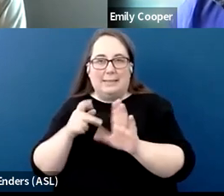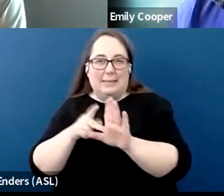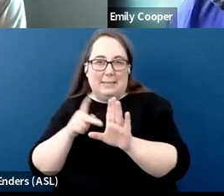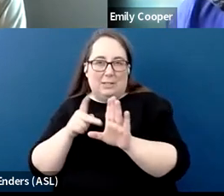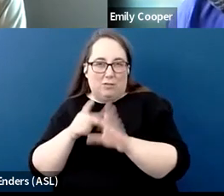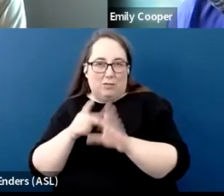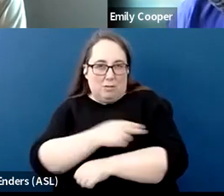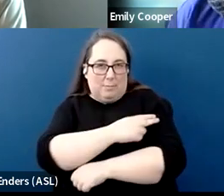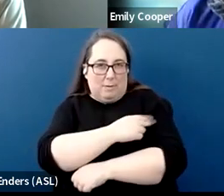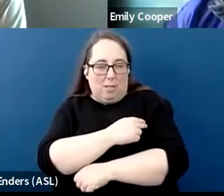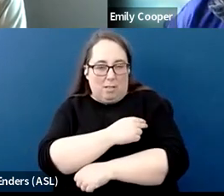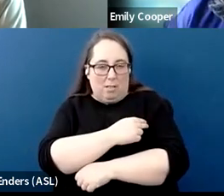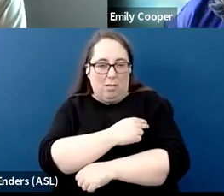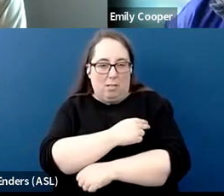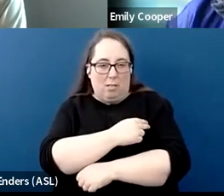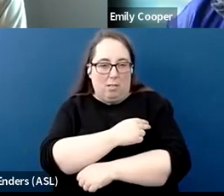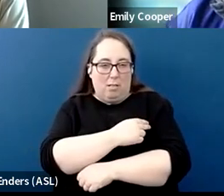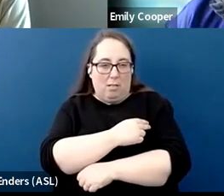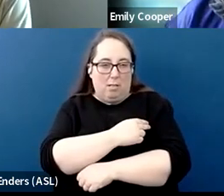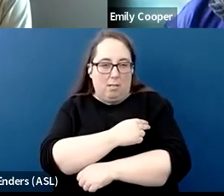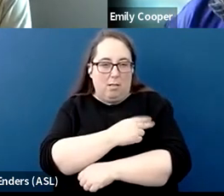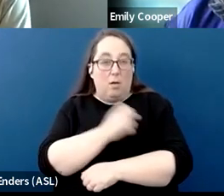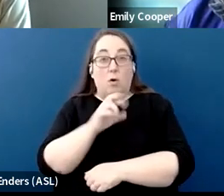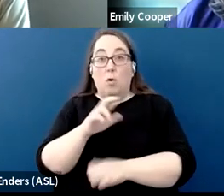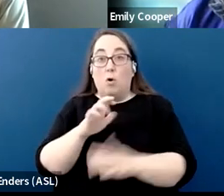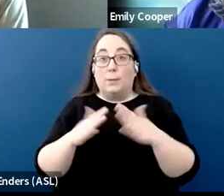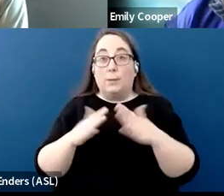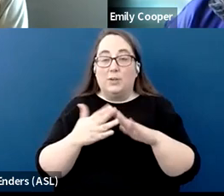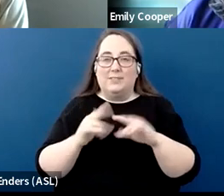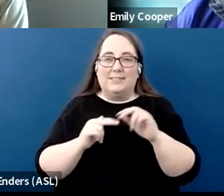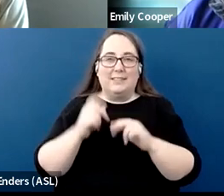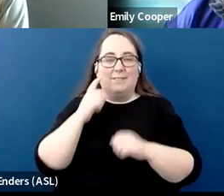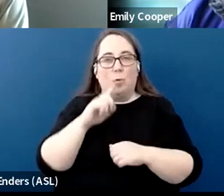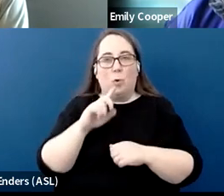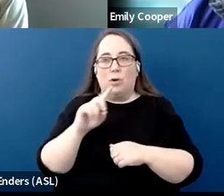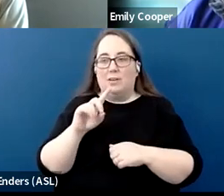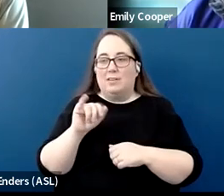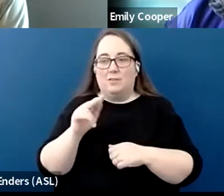So in addition to vouchers, we are, as part of our affordable housing